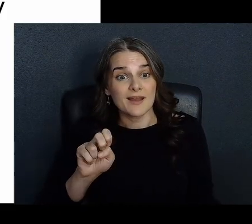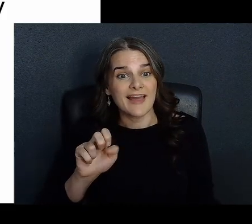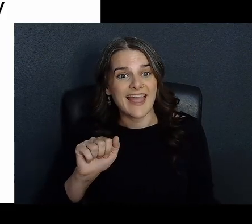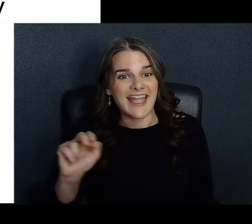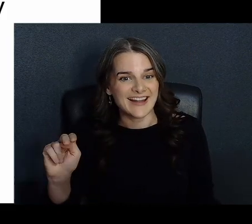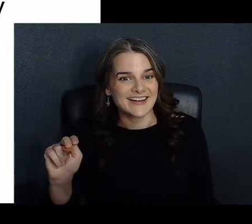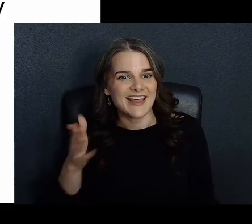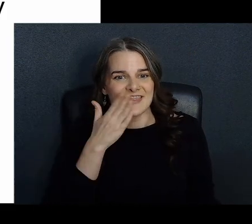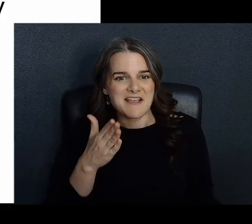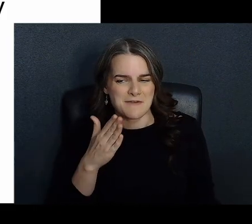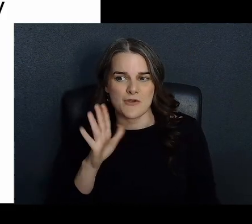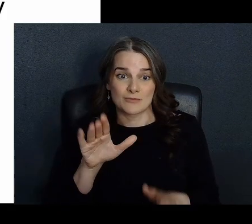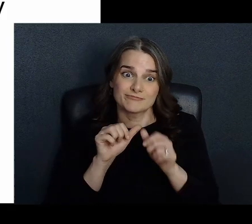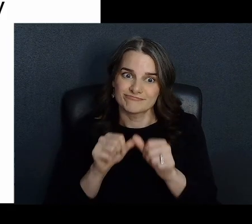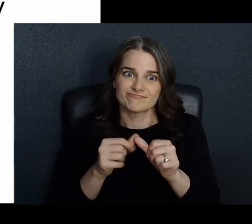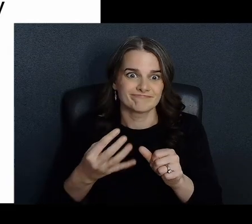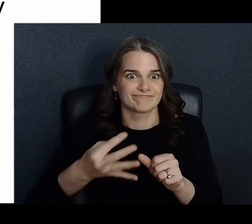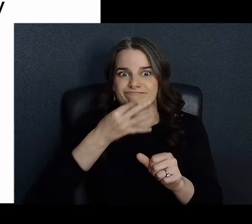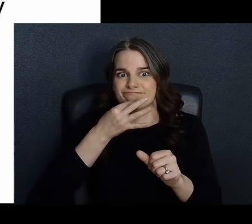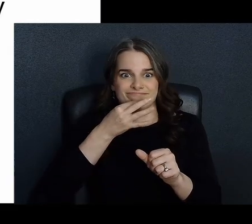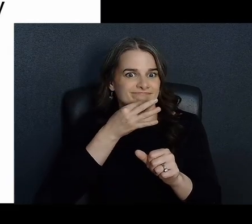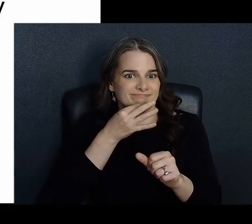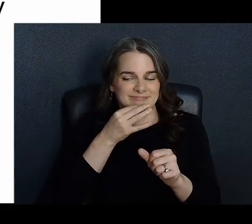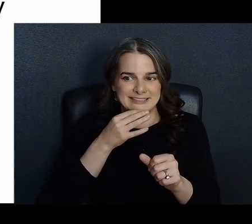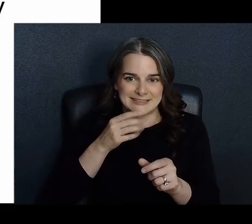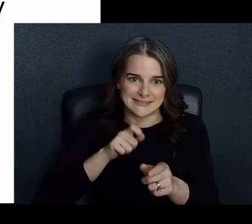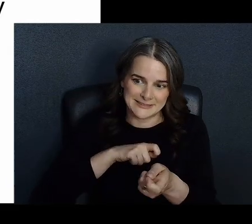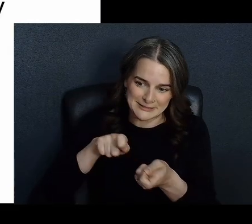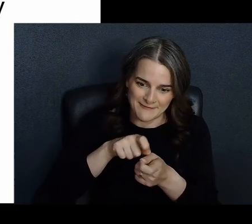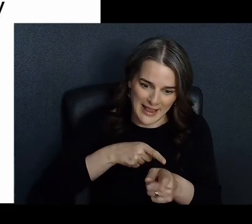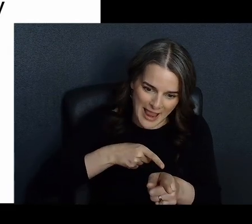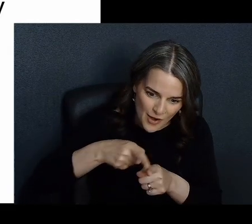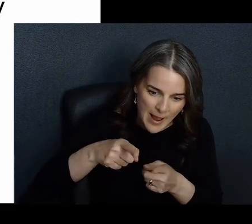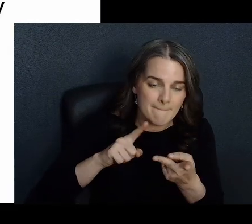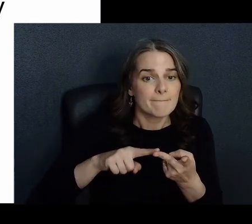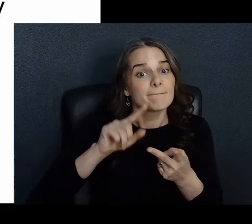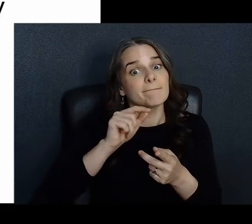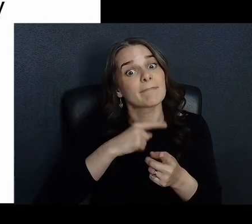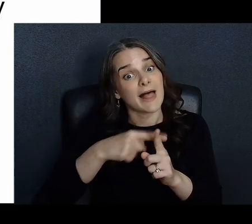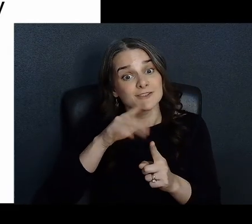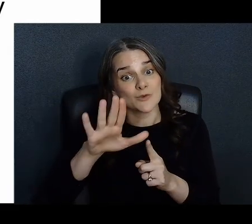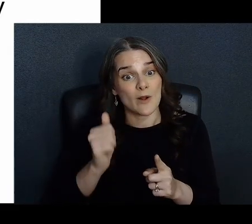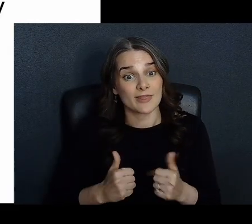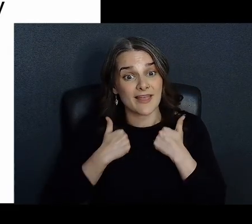in this particular area as well as the lived experiences as well. So thank you for sharing your stories, your technologies,